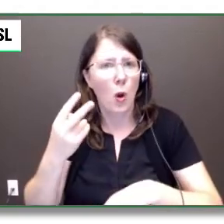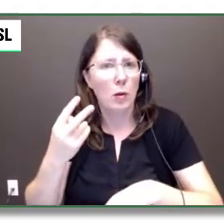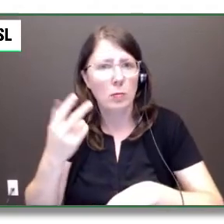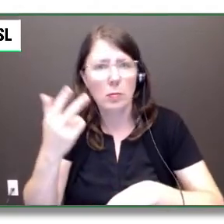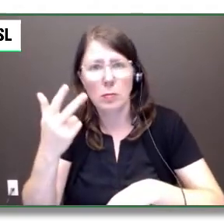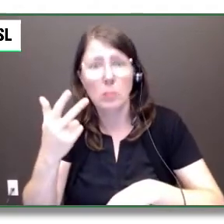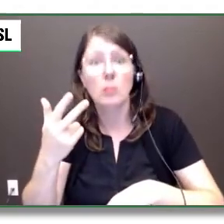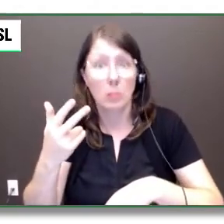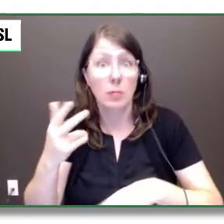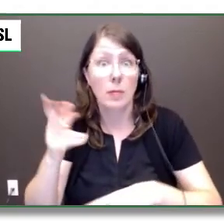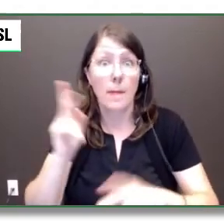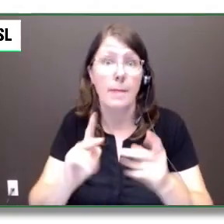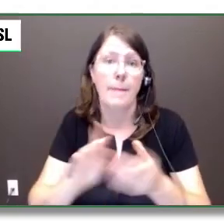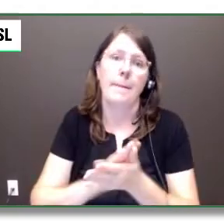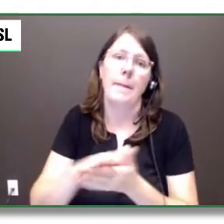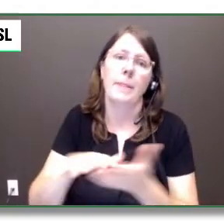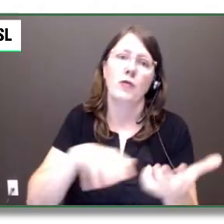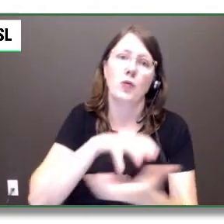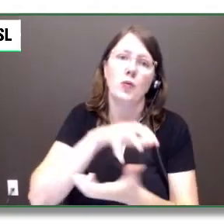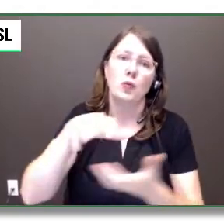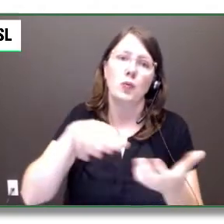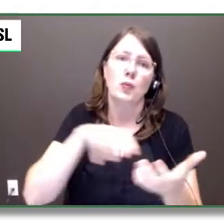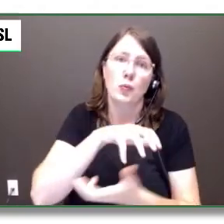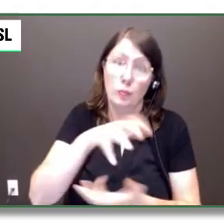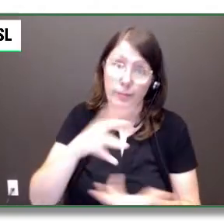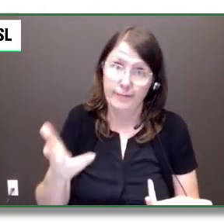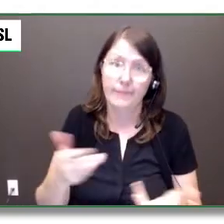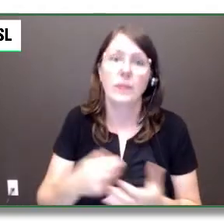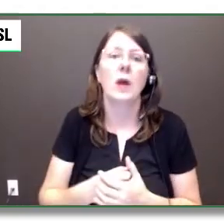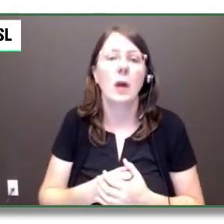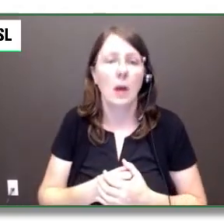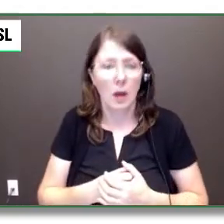that uh we do a thing at the end of each we we do three routes and at the end of